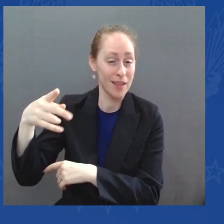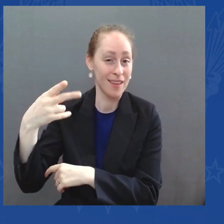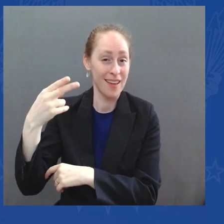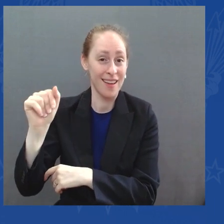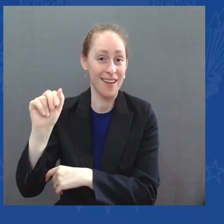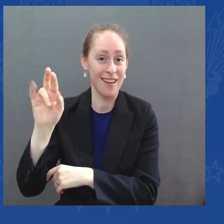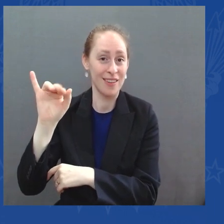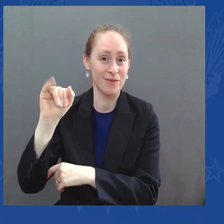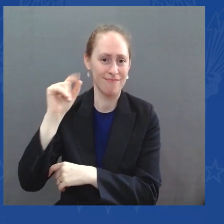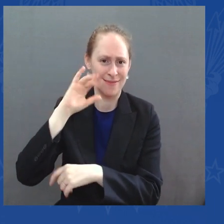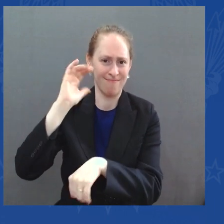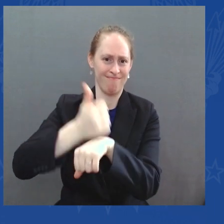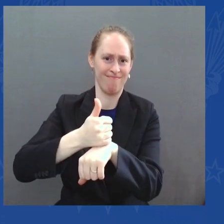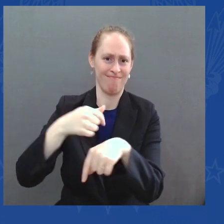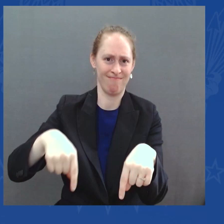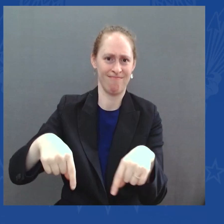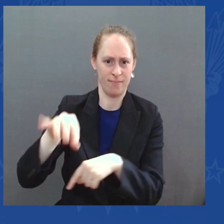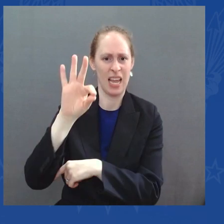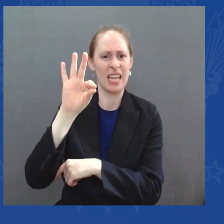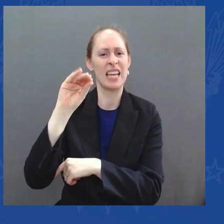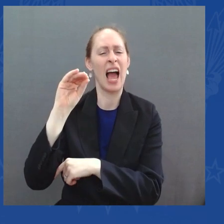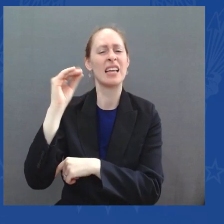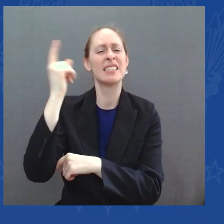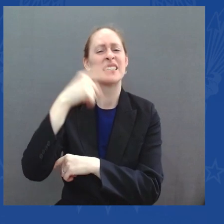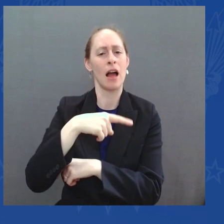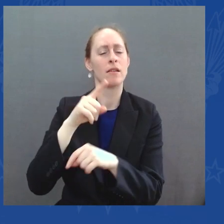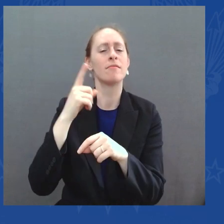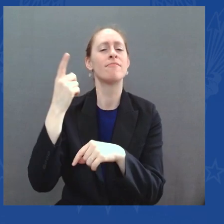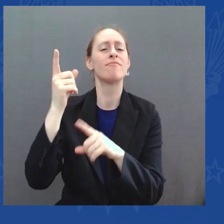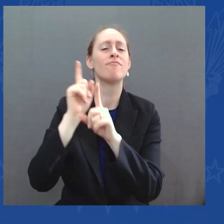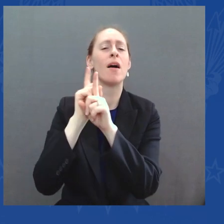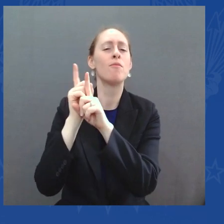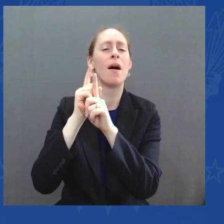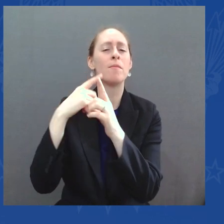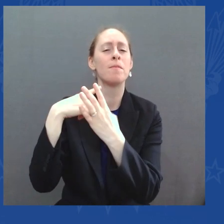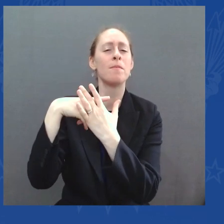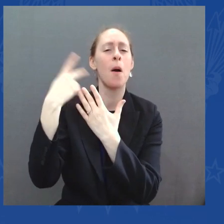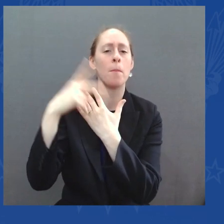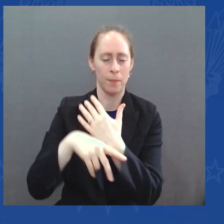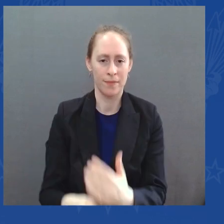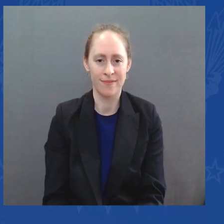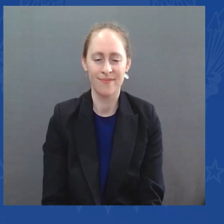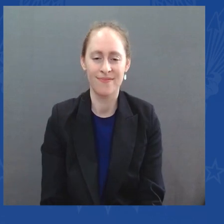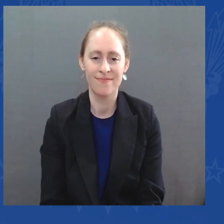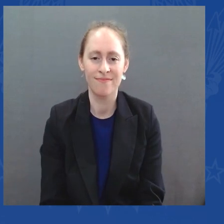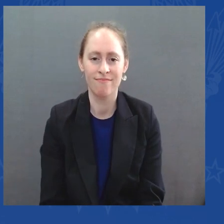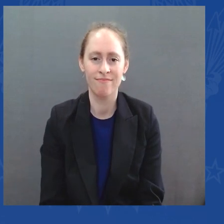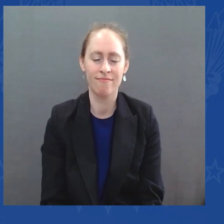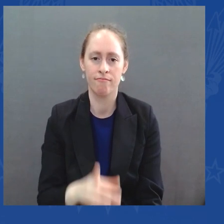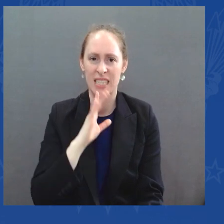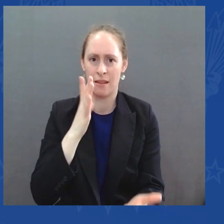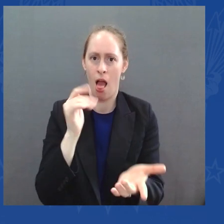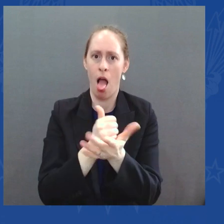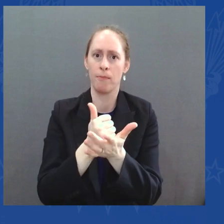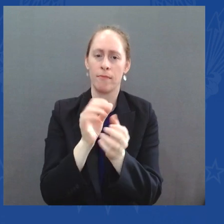This program has built clear paths to careers and truck driving that are fulfilling and offer endless opportunities.